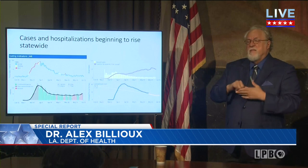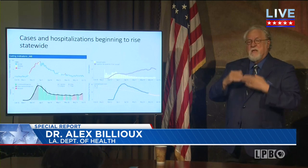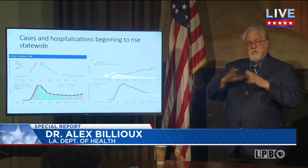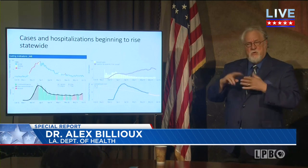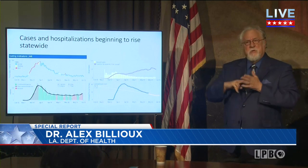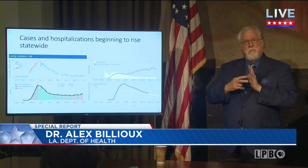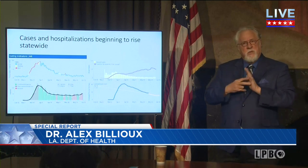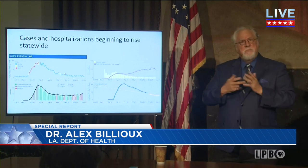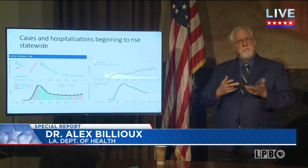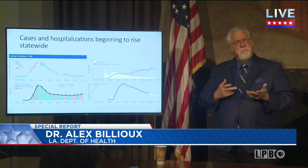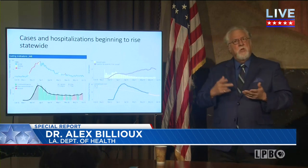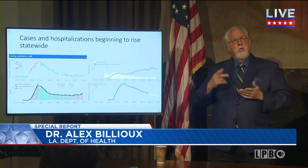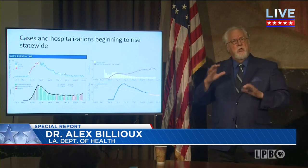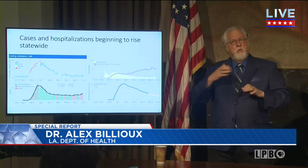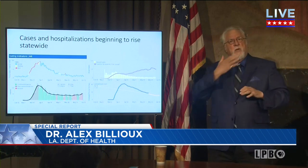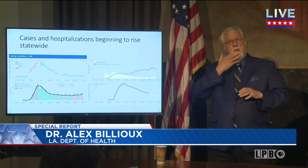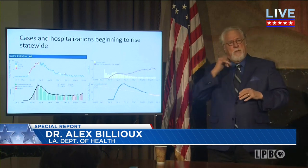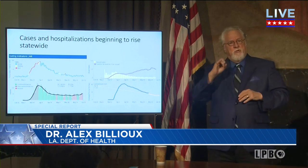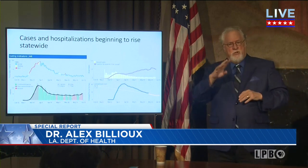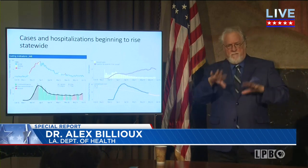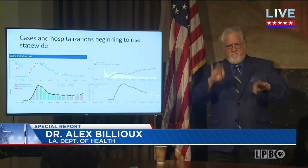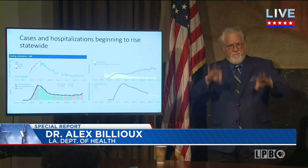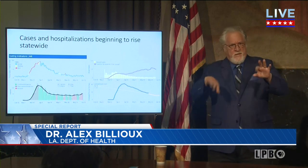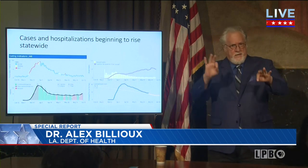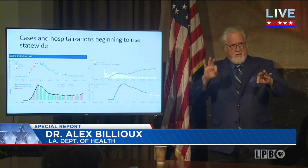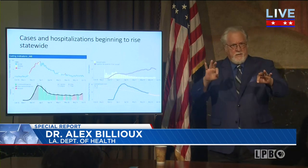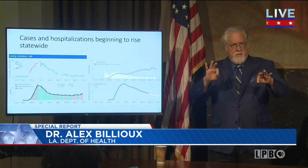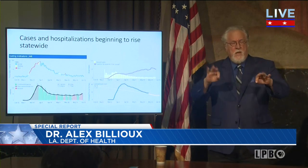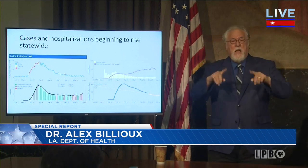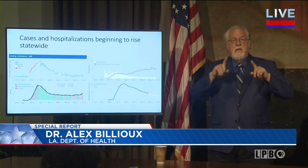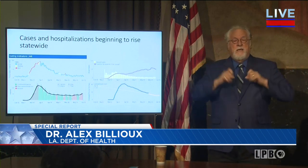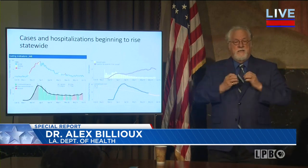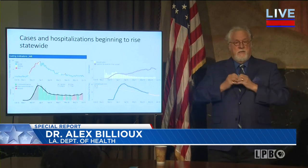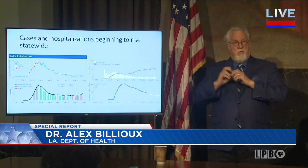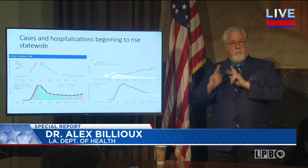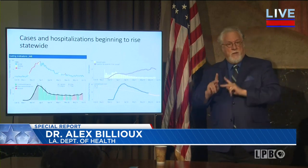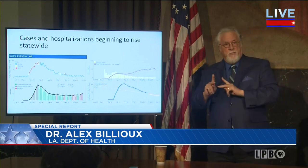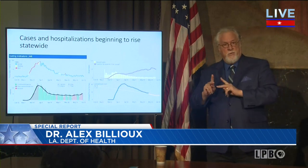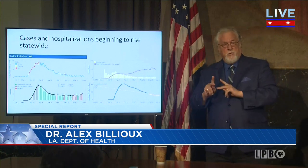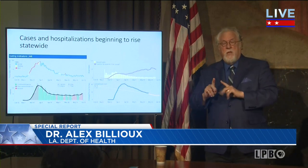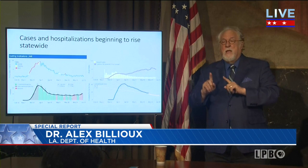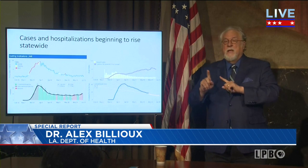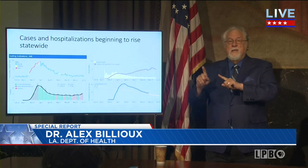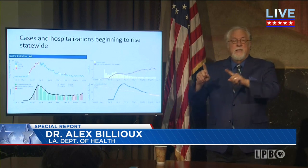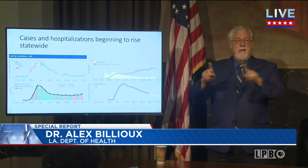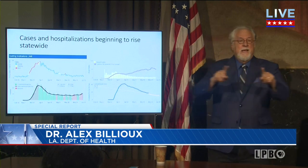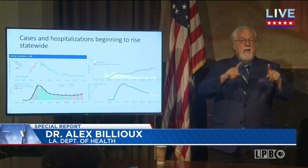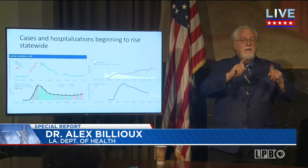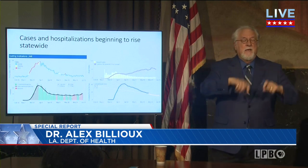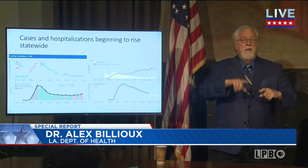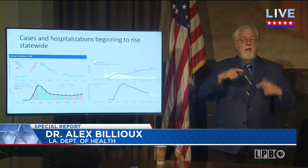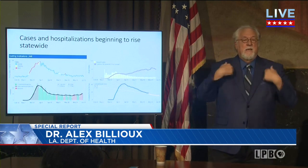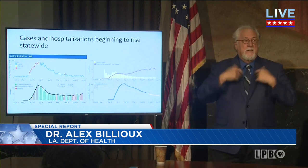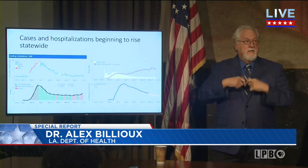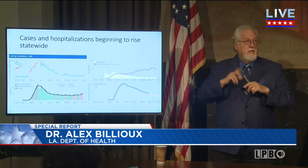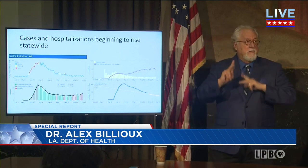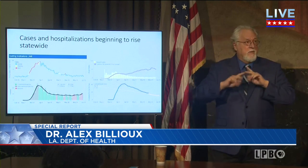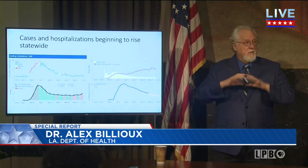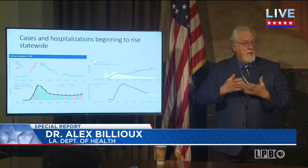STABLE FOR A WHILE. WITHOUT SEEING THAT IMPACTING HOSPITALIZATIONS THAT MEANS WE'RE DOING A BETTER JOB OF FINDING THE COVID IN OUR